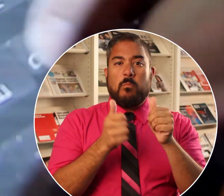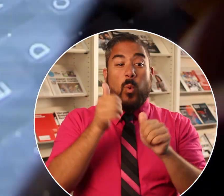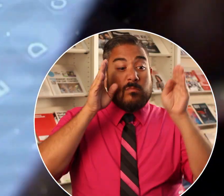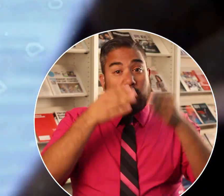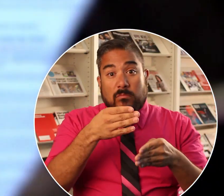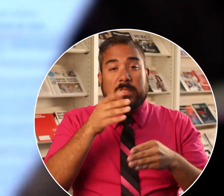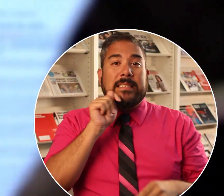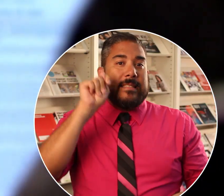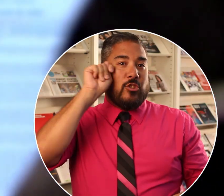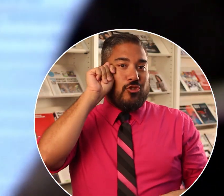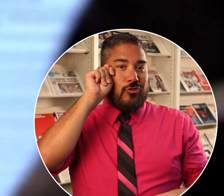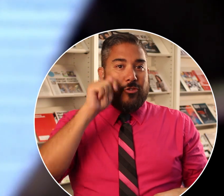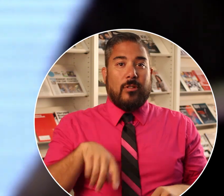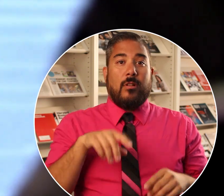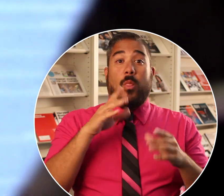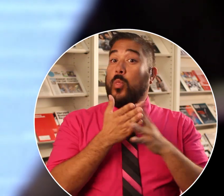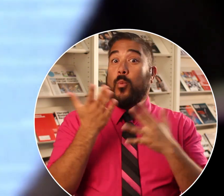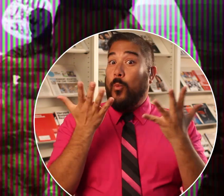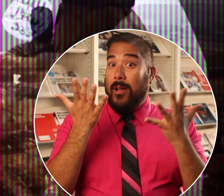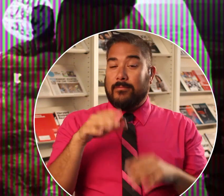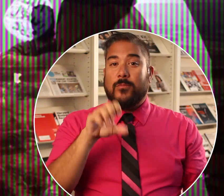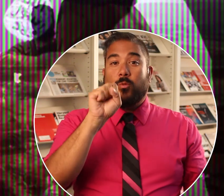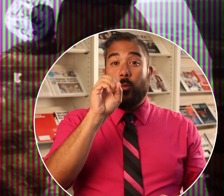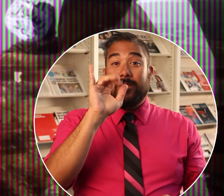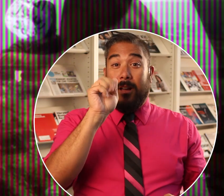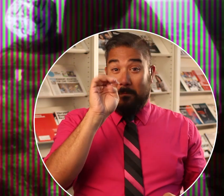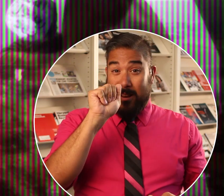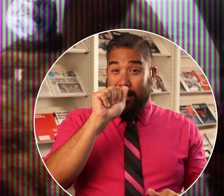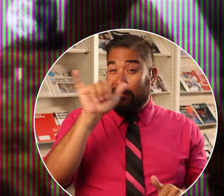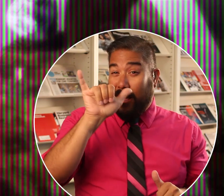The terrorist group has connected with Westerners -- especially young teenagers